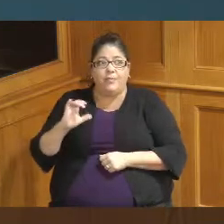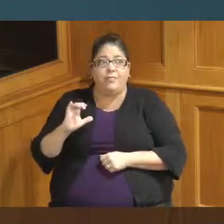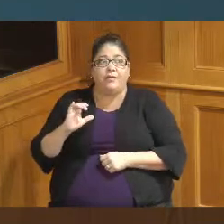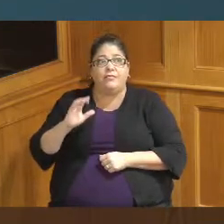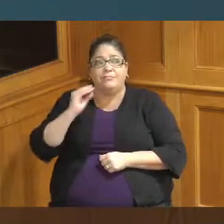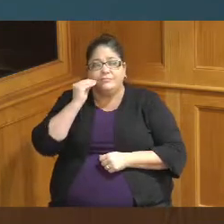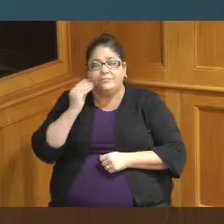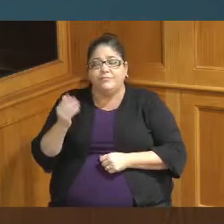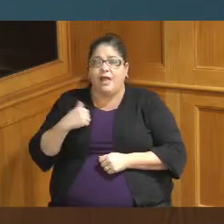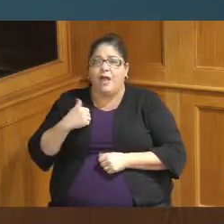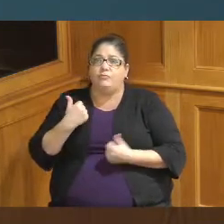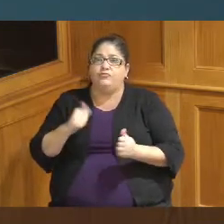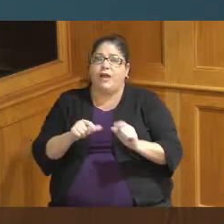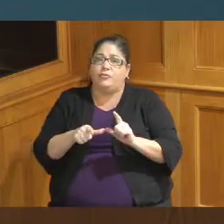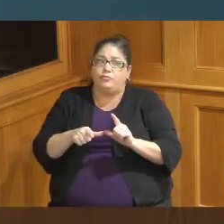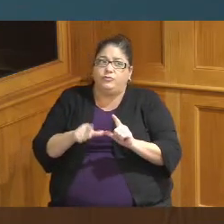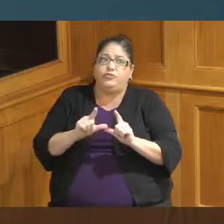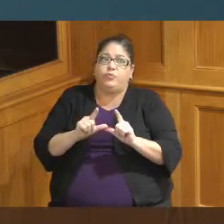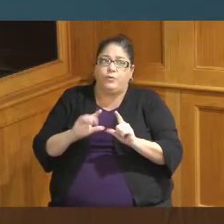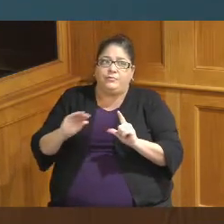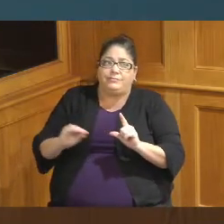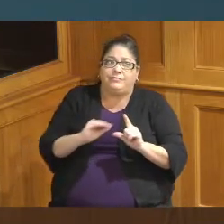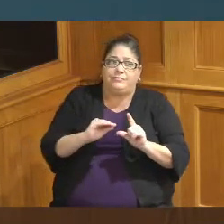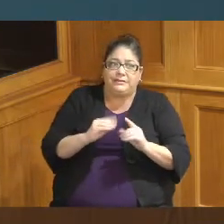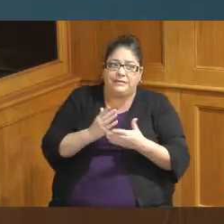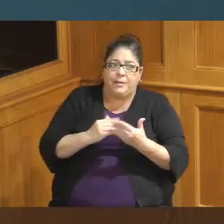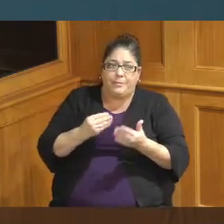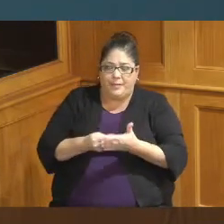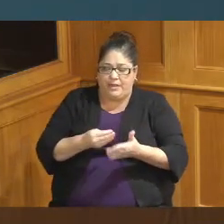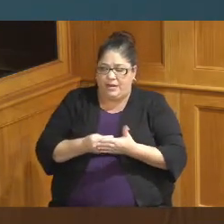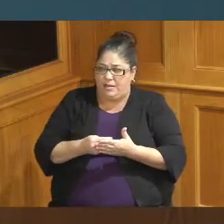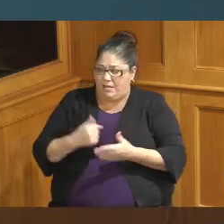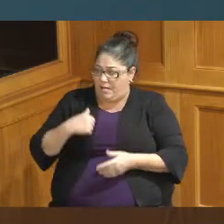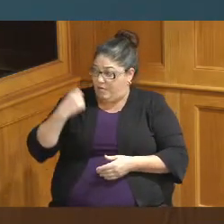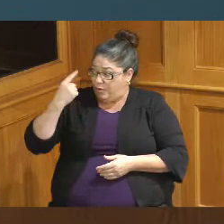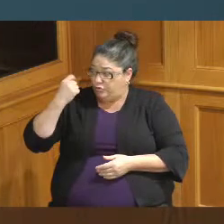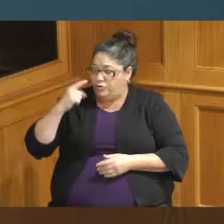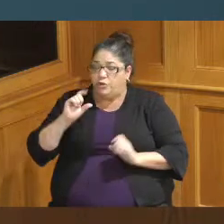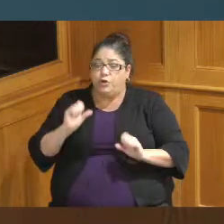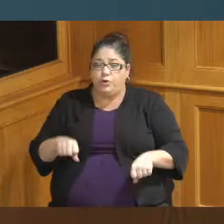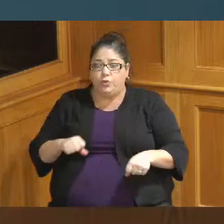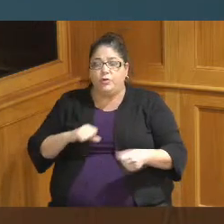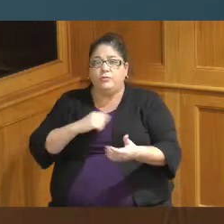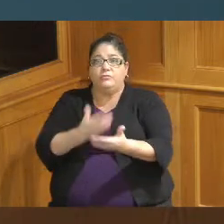to try to restore some of that because I thought my understanding was we would be able to get to